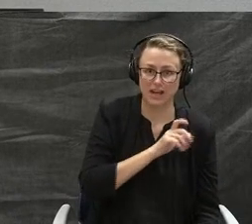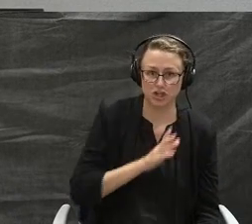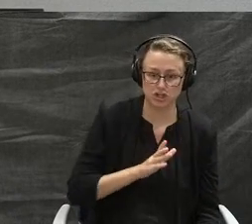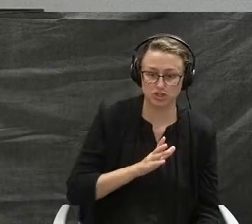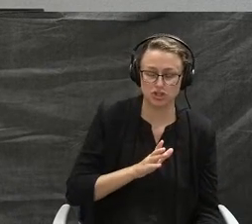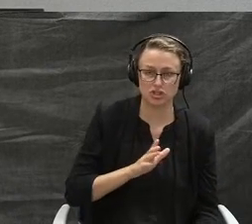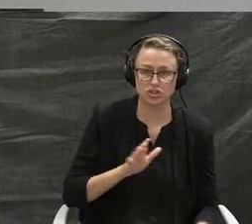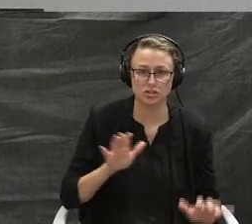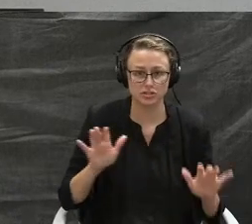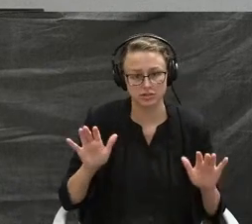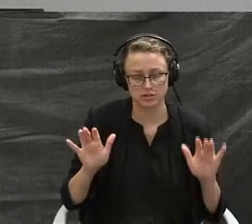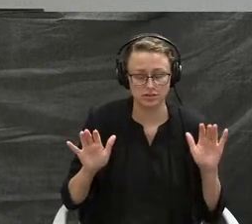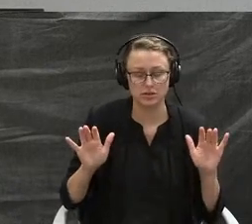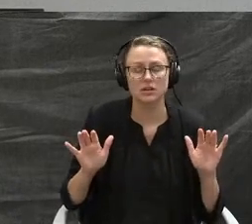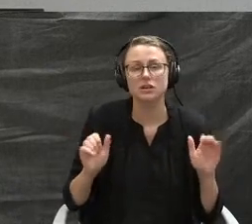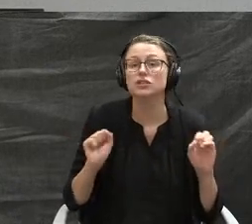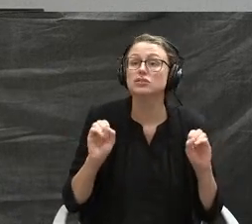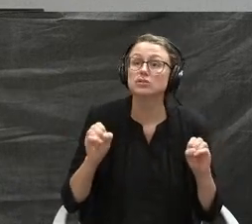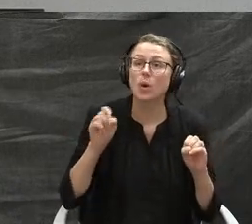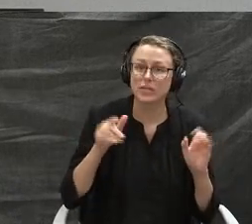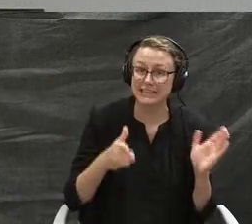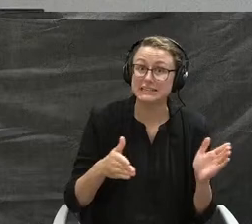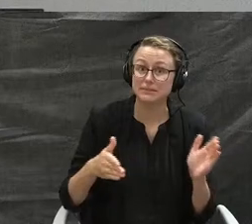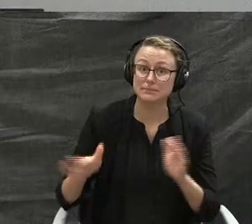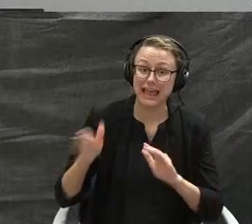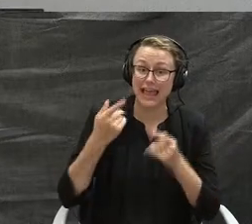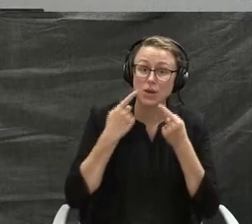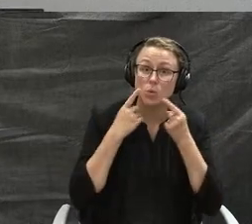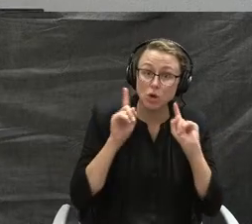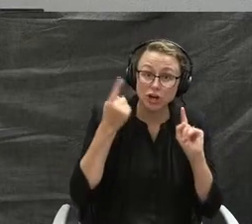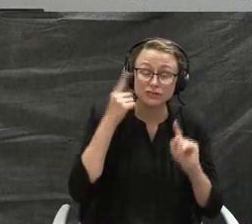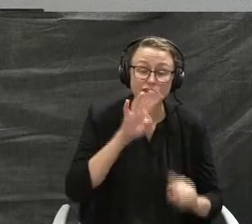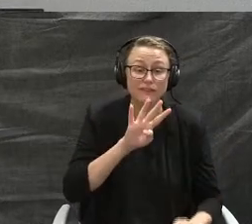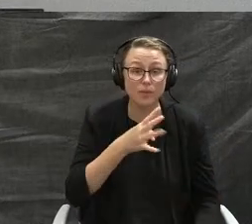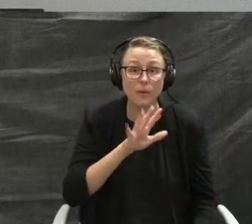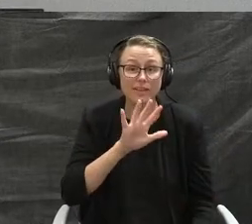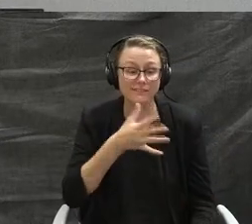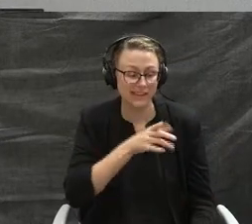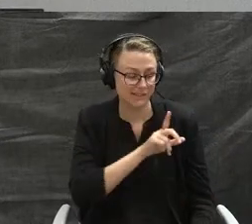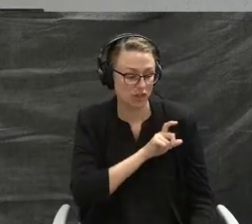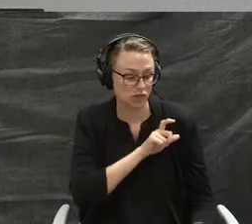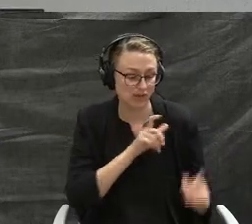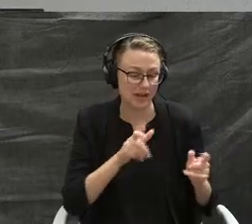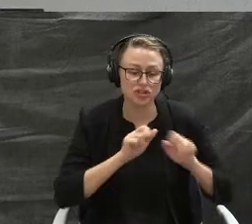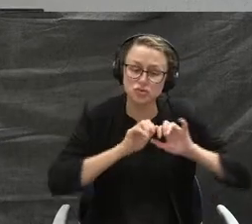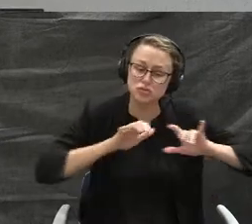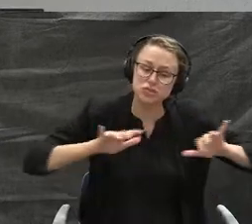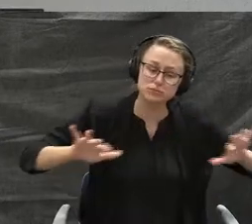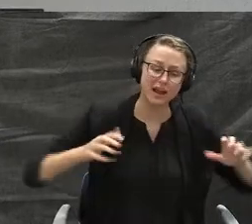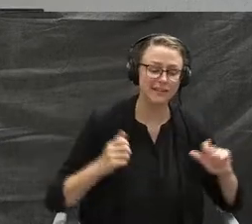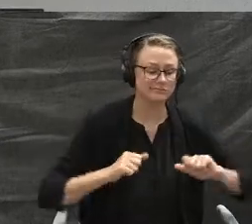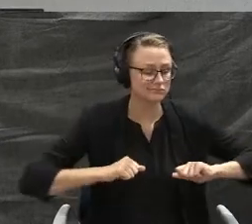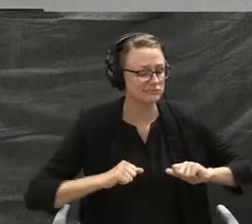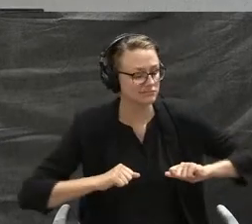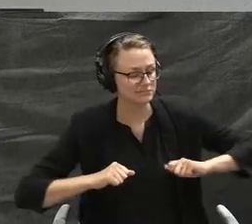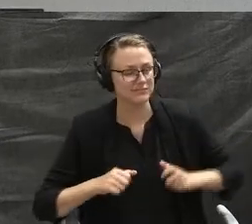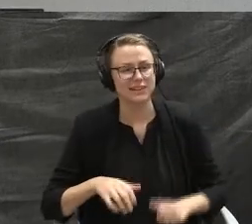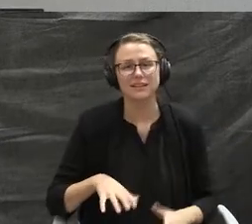Works for 4th and 5th graders to spread out appropriately in the high school so 9th graders can easily spread out appropriately